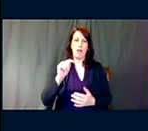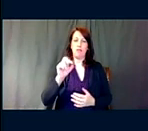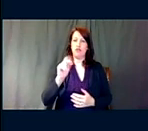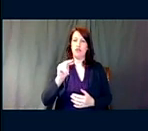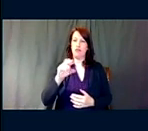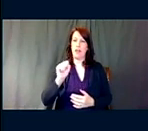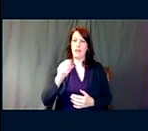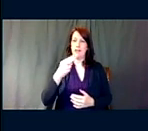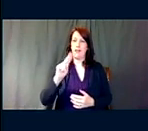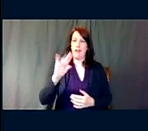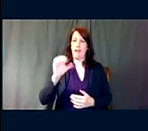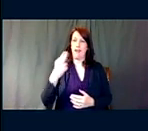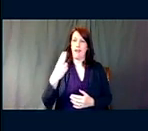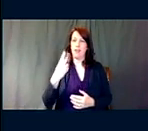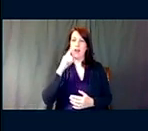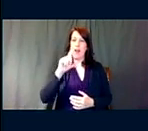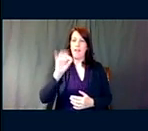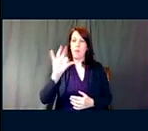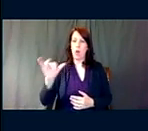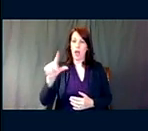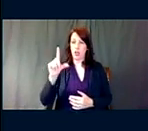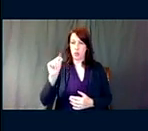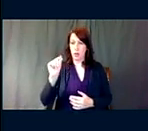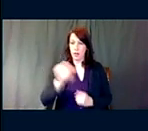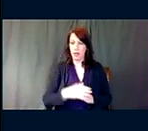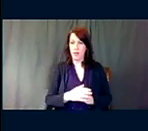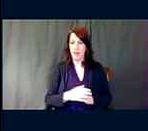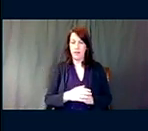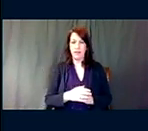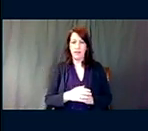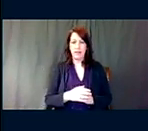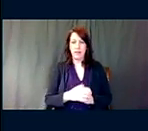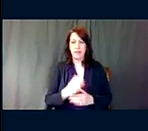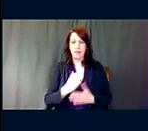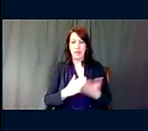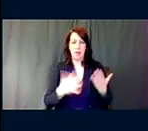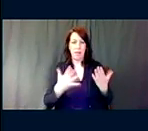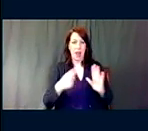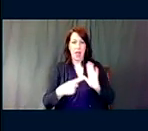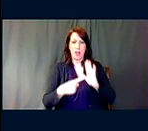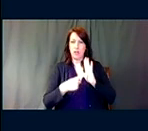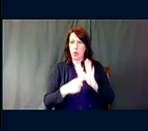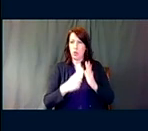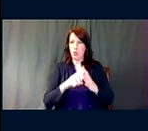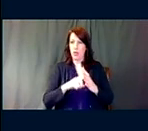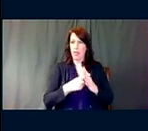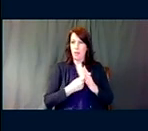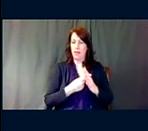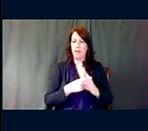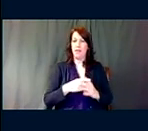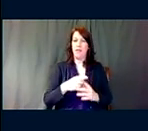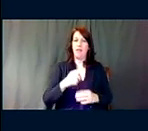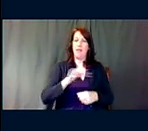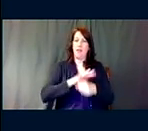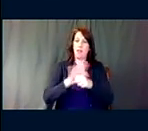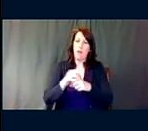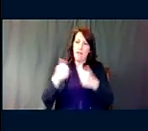THESE VARIOUS TRANS-NIH RESEARCH INITIATIVES IN FY20, YOU KNOW, CERTAINLY SOME OF THE ONES I SHOWED YOU AT THE BEGINNING AND